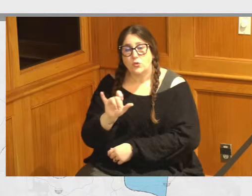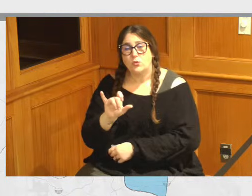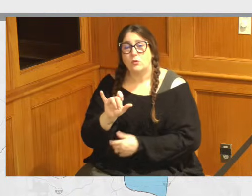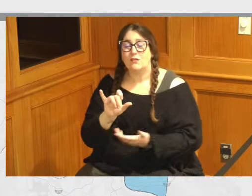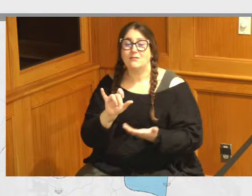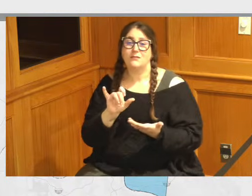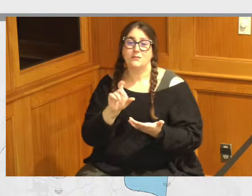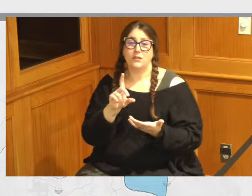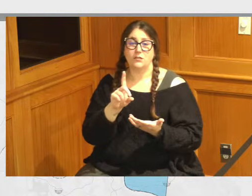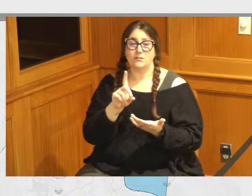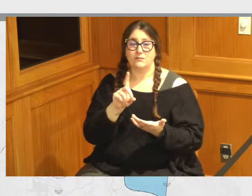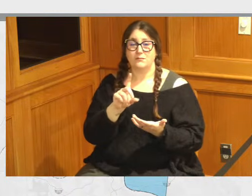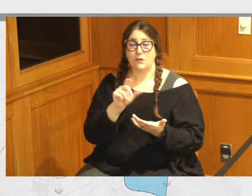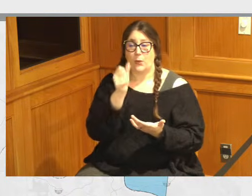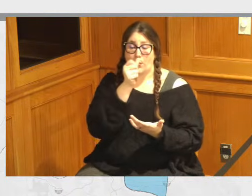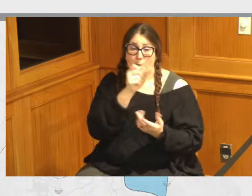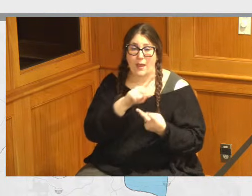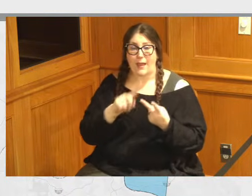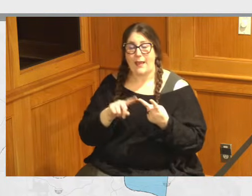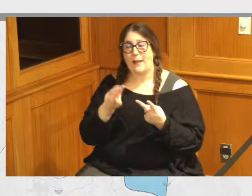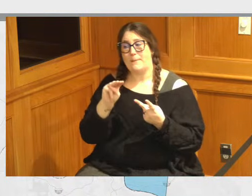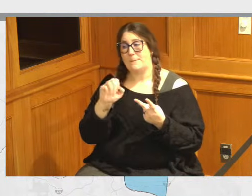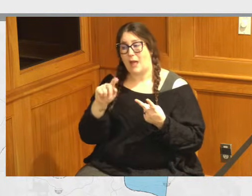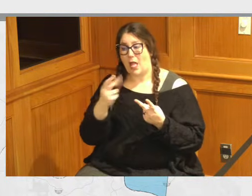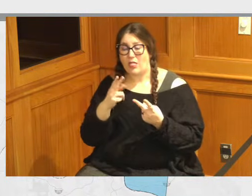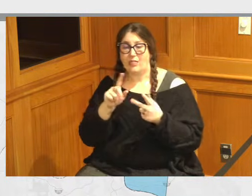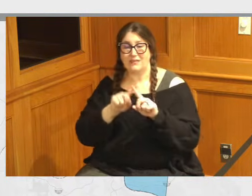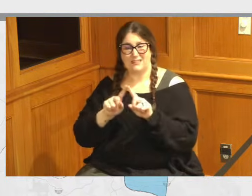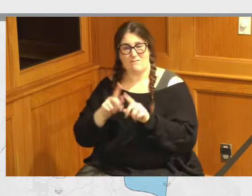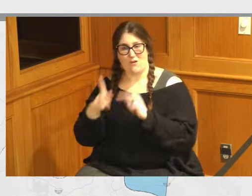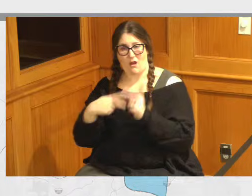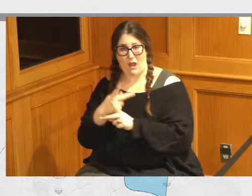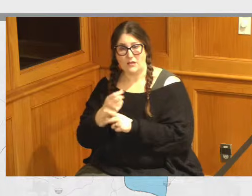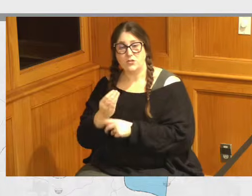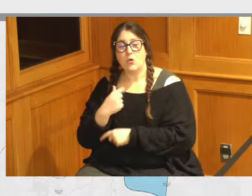it's promising that we might be able to see early indications of increases in and use of